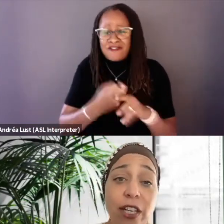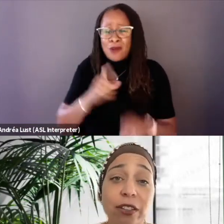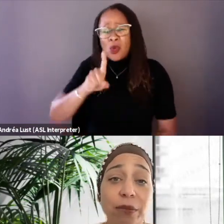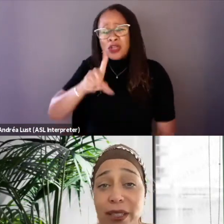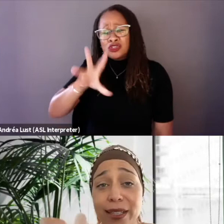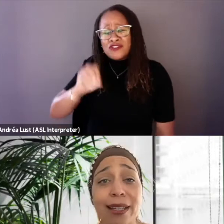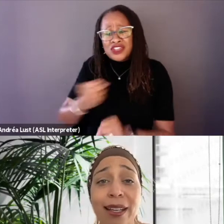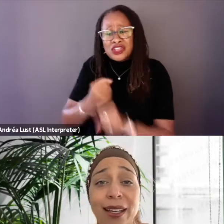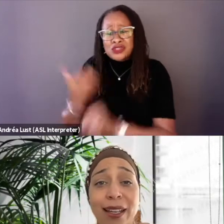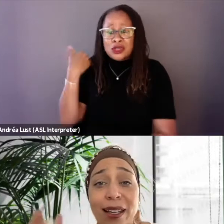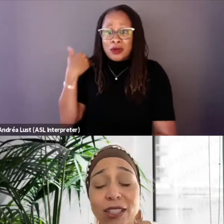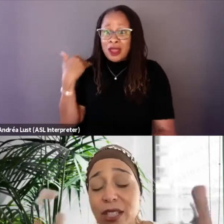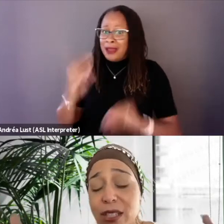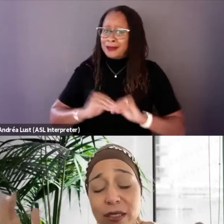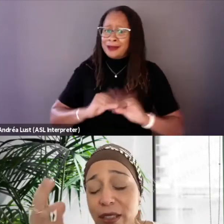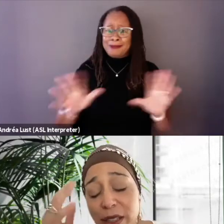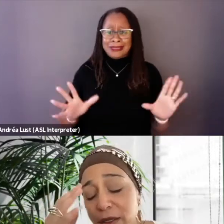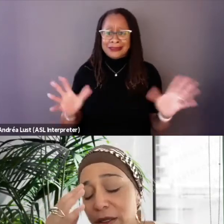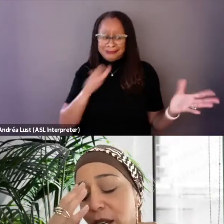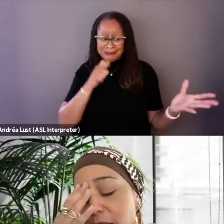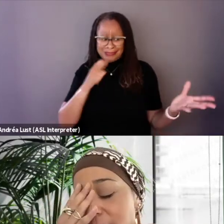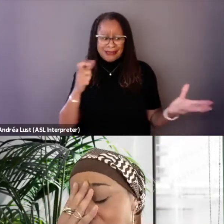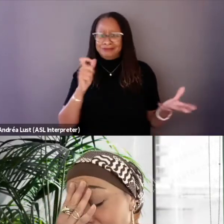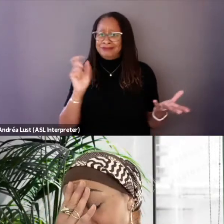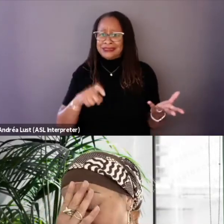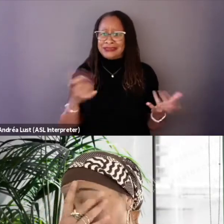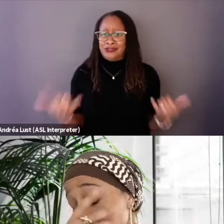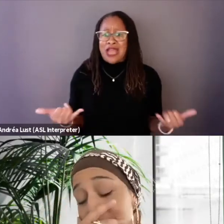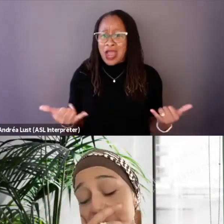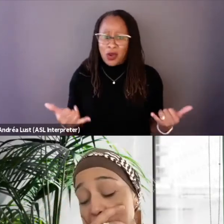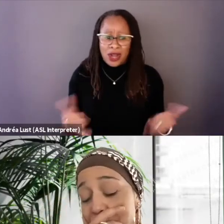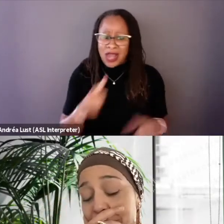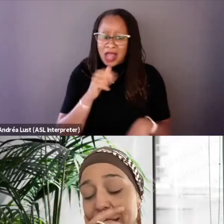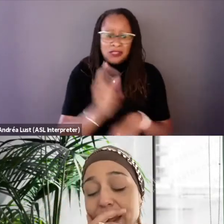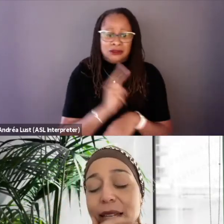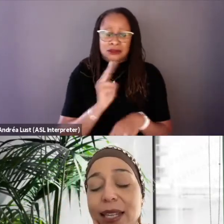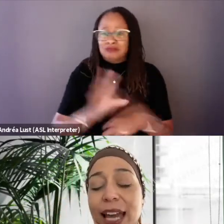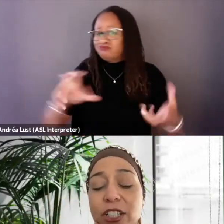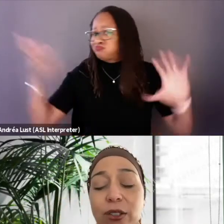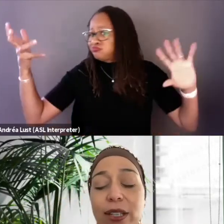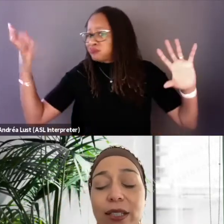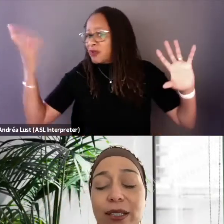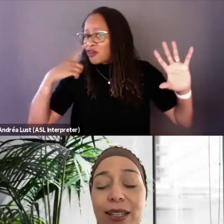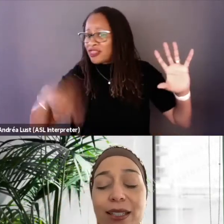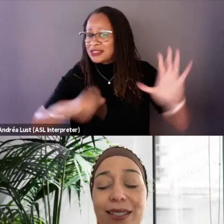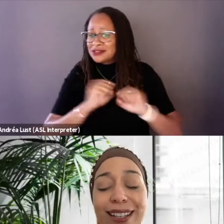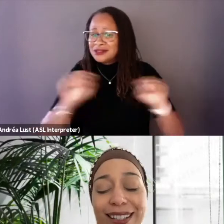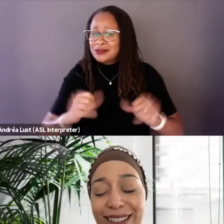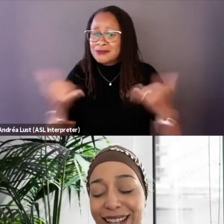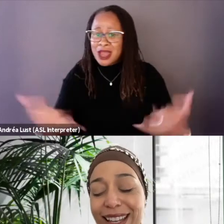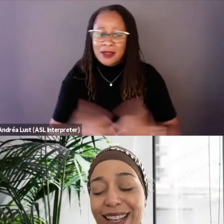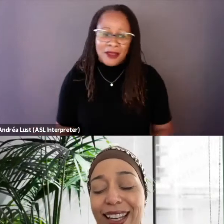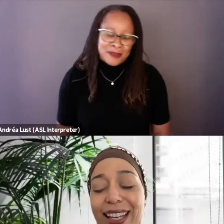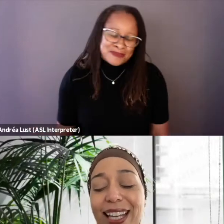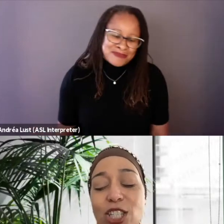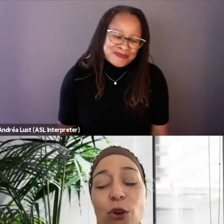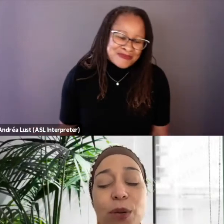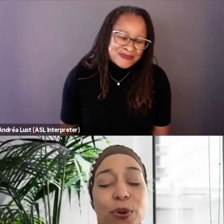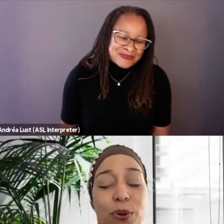that are completely just, you know... Yeah. It's actually, so important.